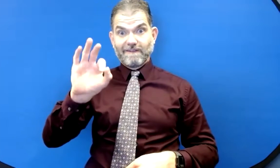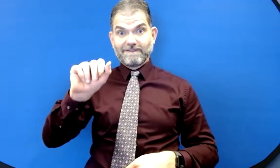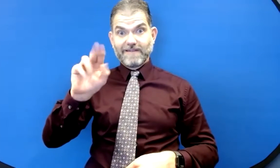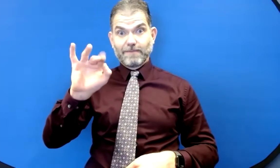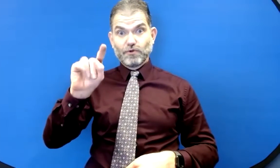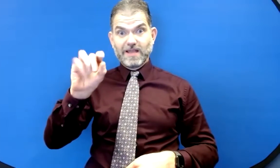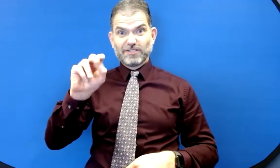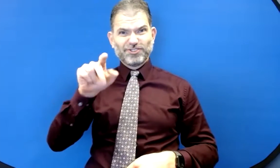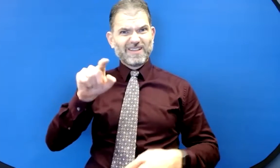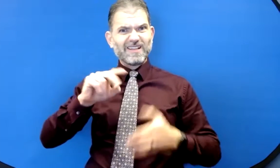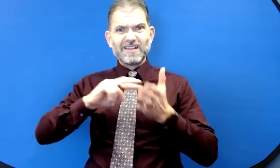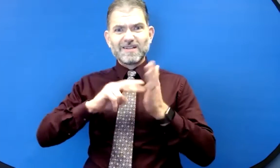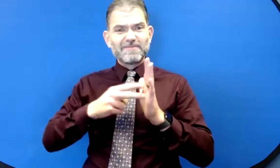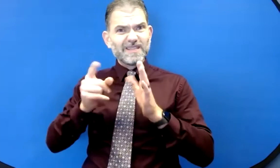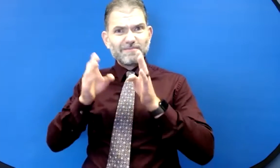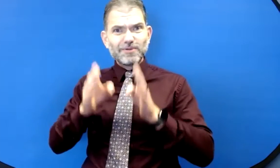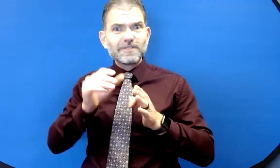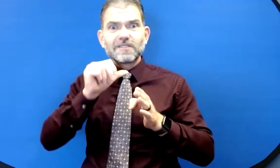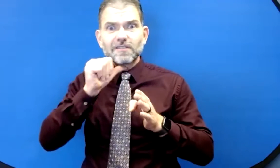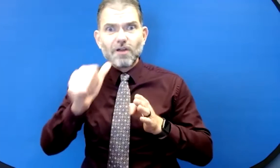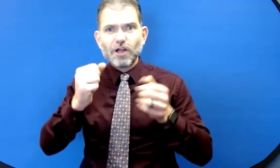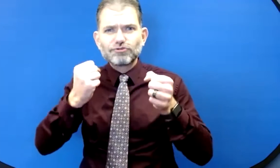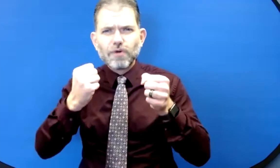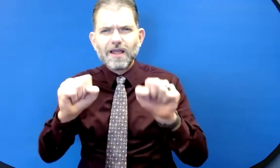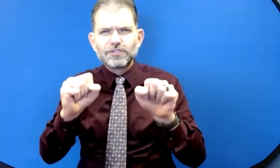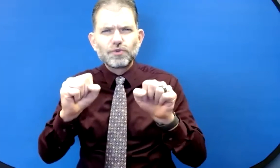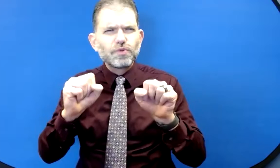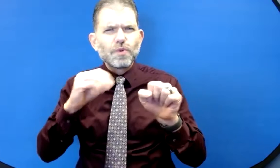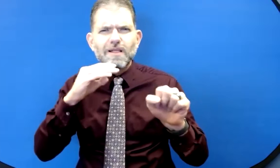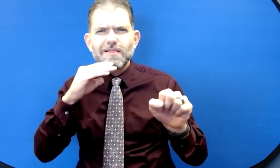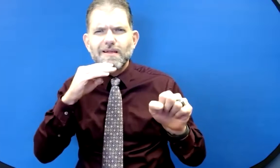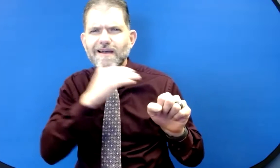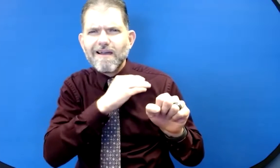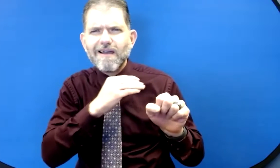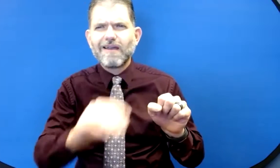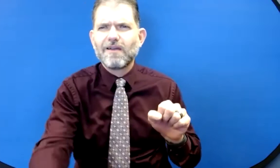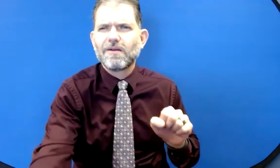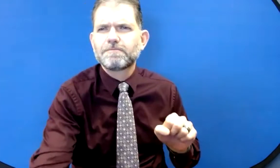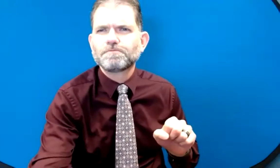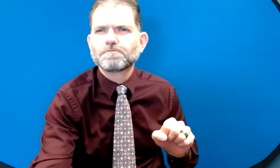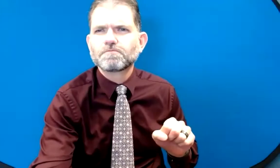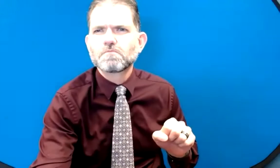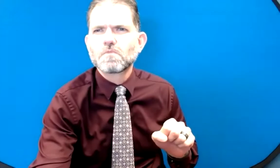ASL Interpreter: which ASL Interpreter: is a good example of confabulation. ASL Interpreter: The person didn't try to lie.